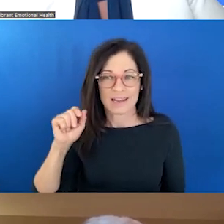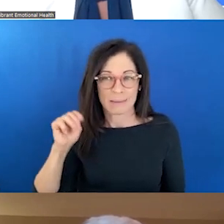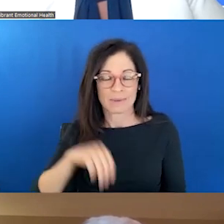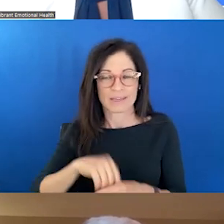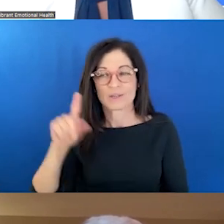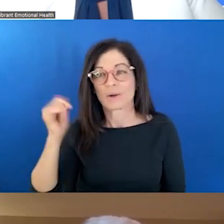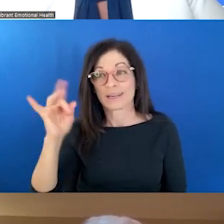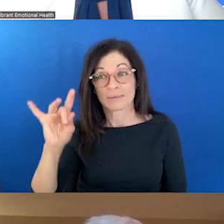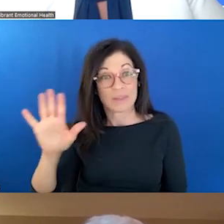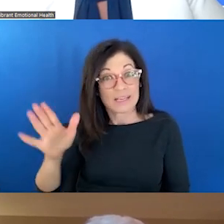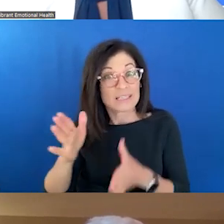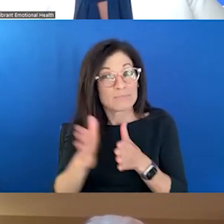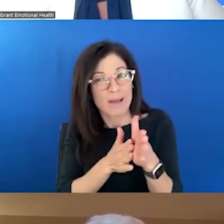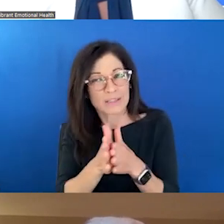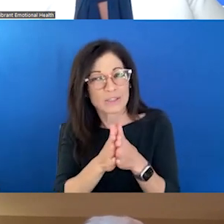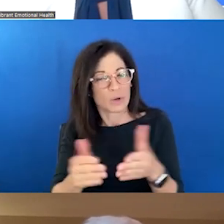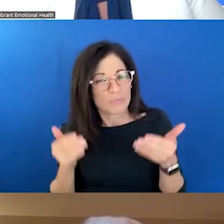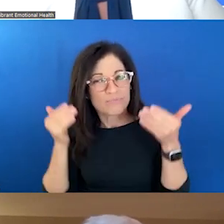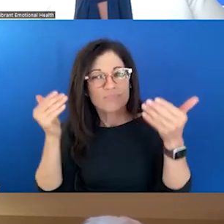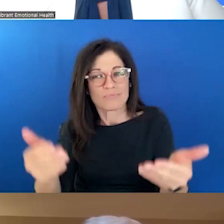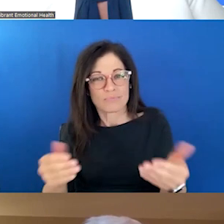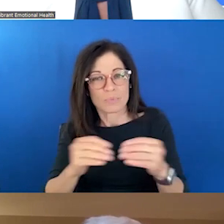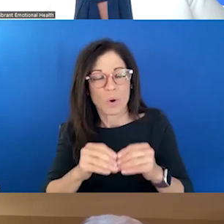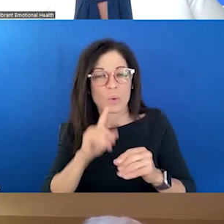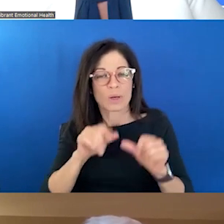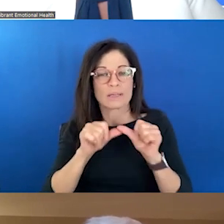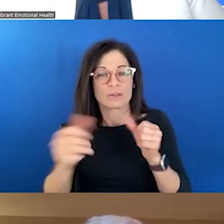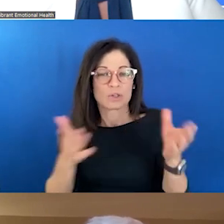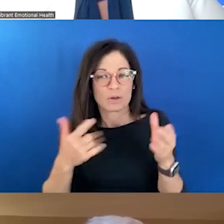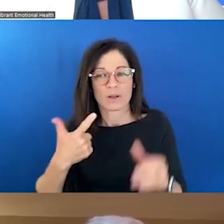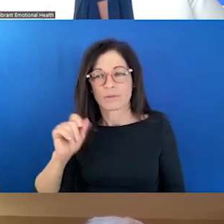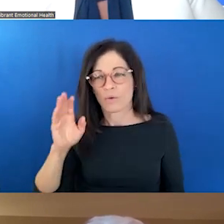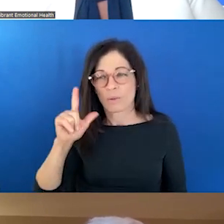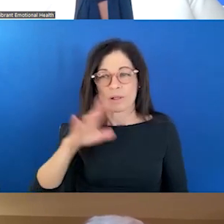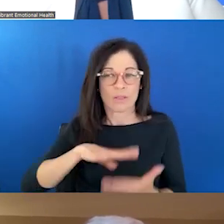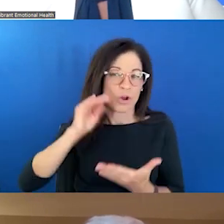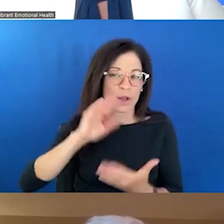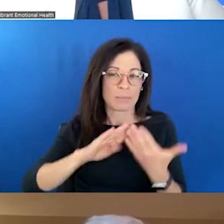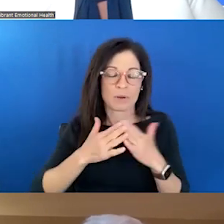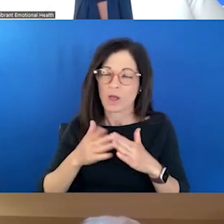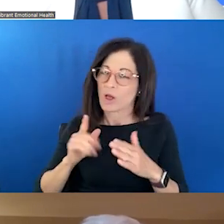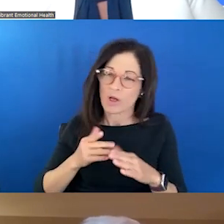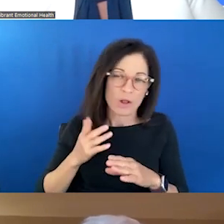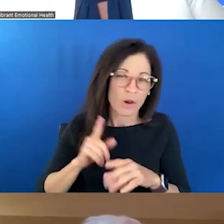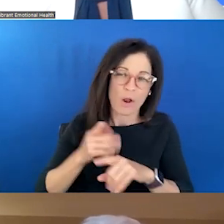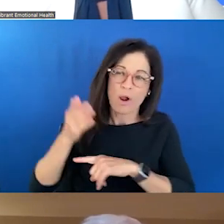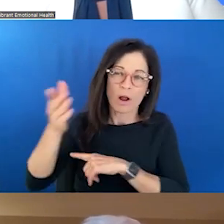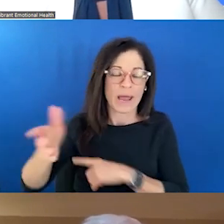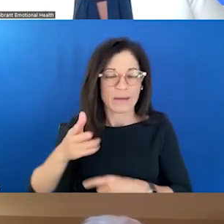HIS PASSION TO MOVE BEYOND THE TIPPING POINT WILL CONTINUE TO SERVE THE COMMUNITY LONG AFTER HIS PASSING IN 2019.